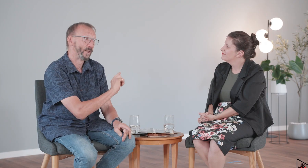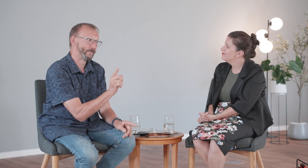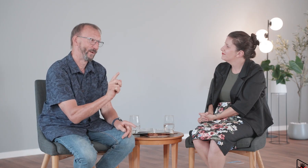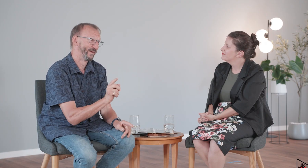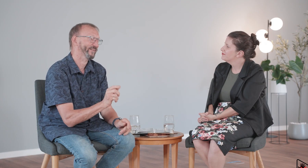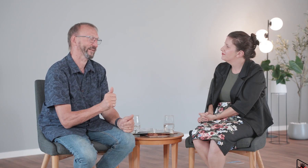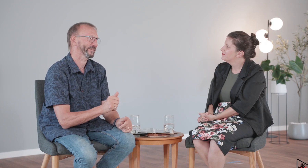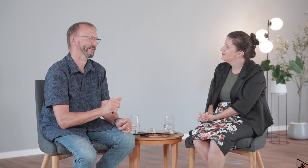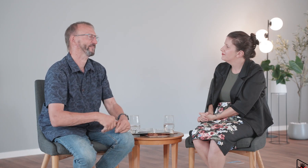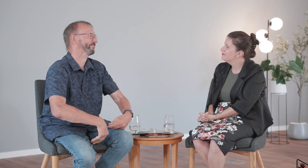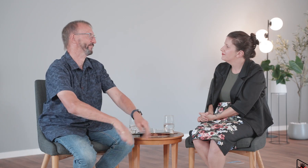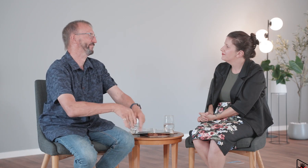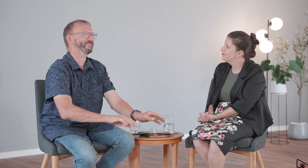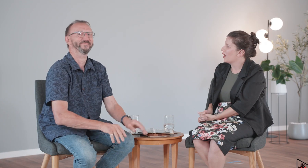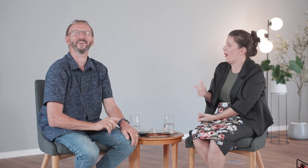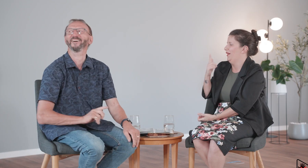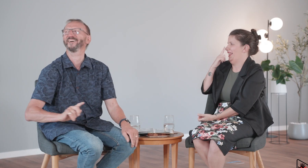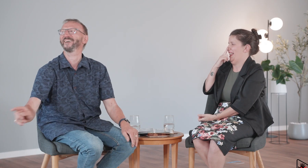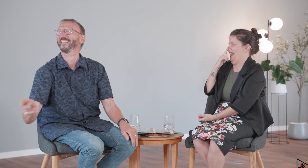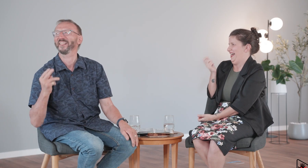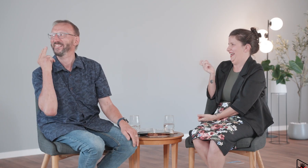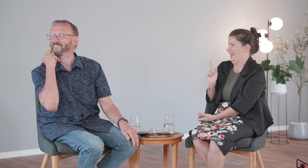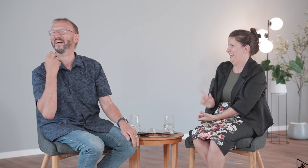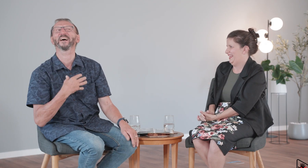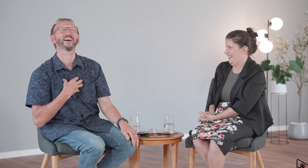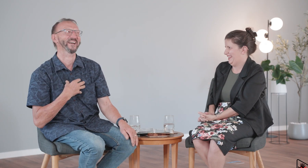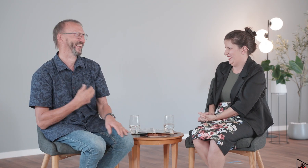"Oh, look, okay, no, that's all right. You shouldn't have done this." And then walked